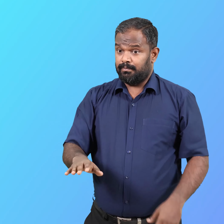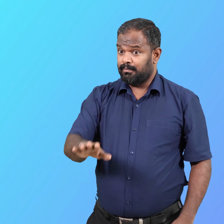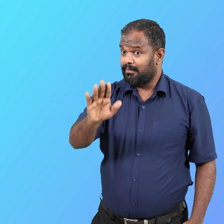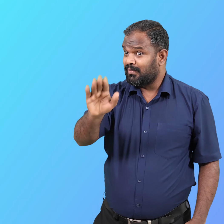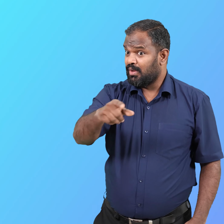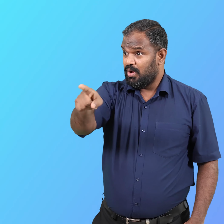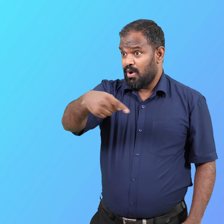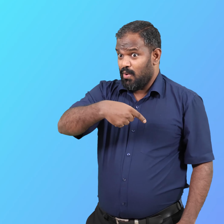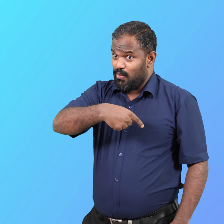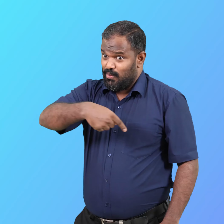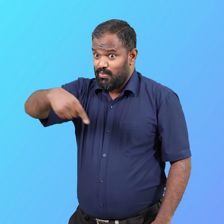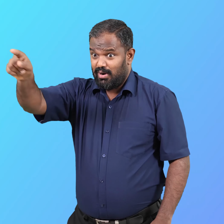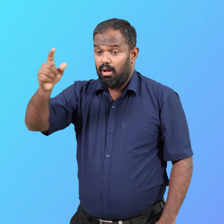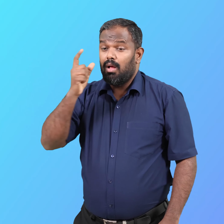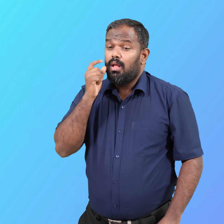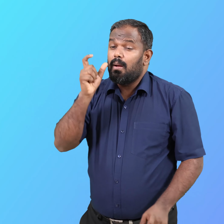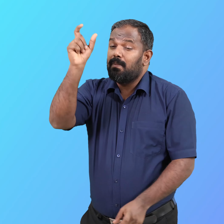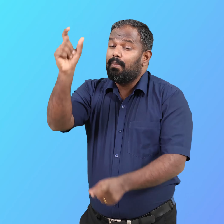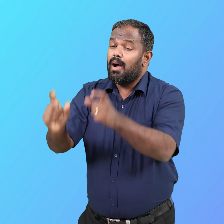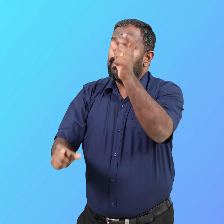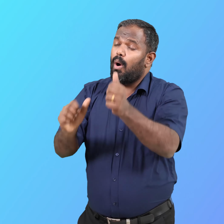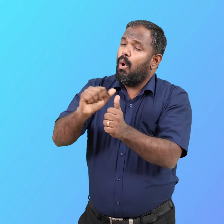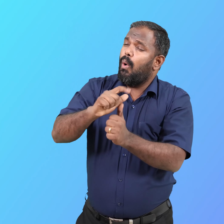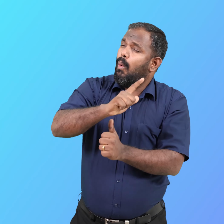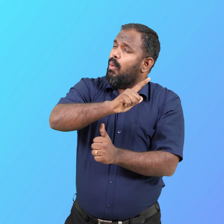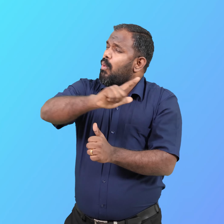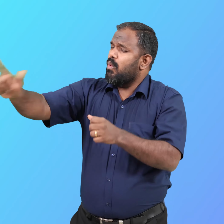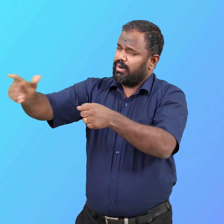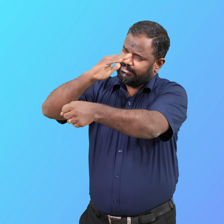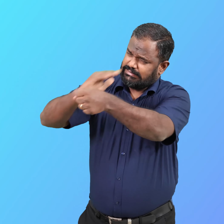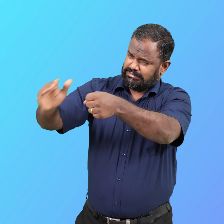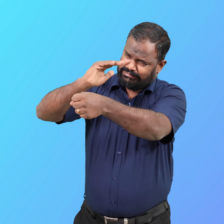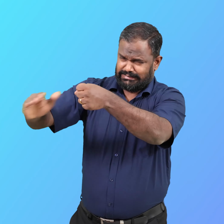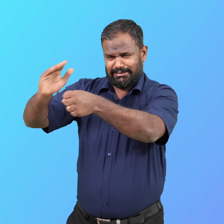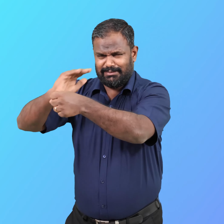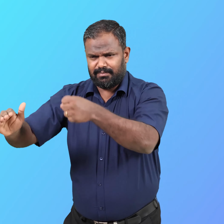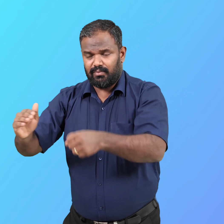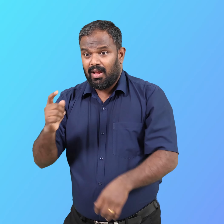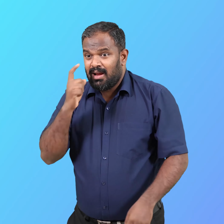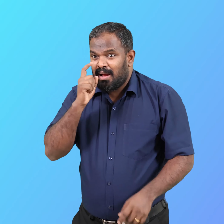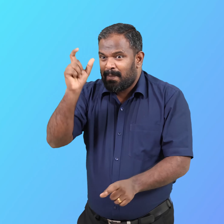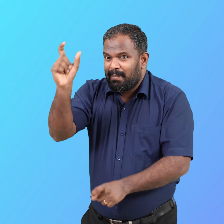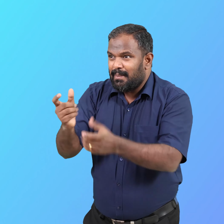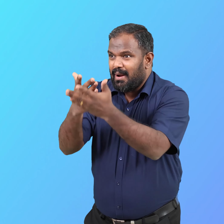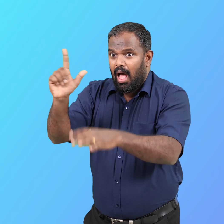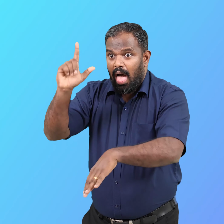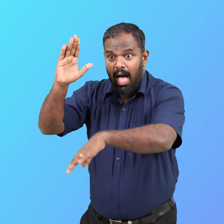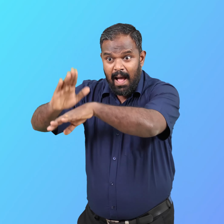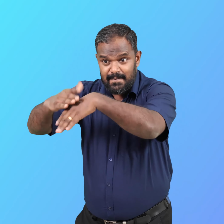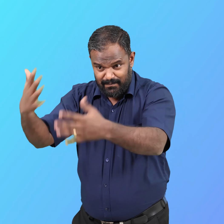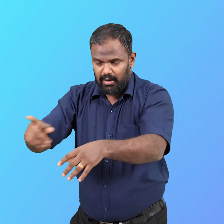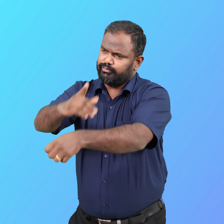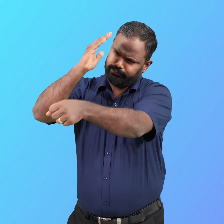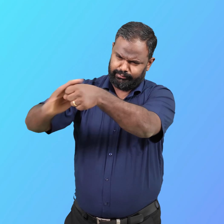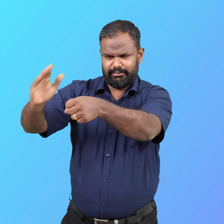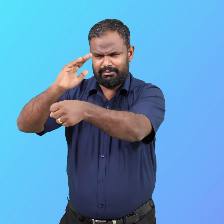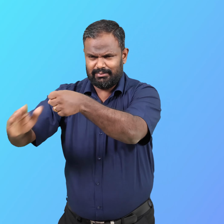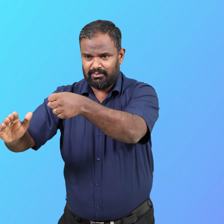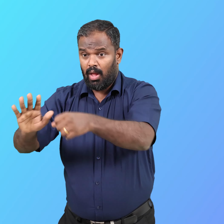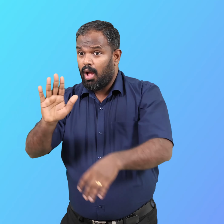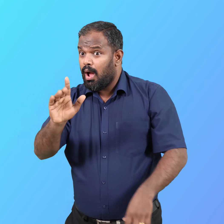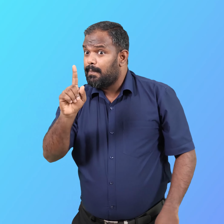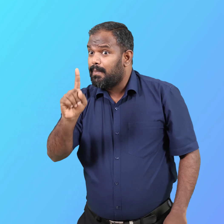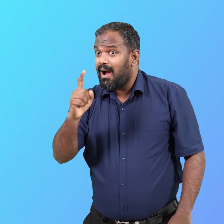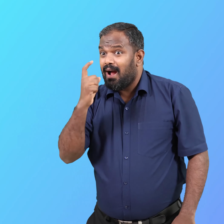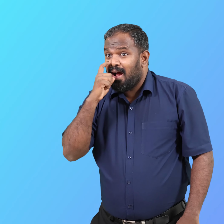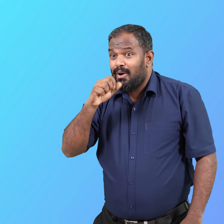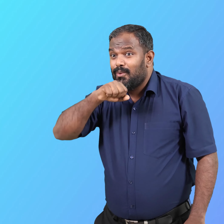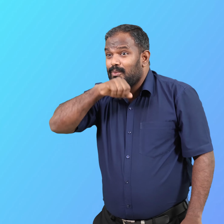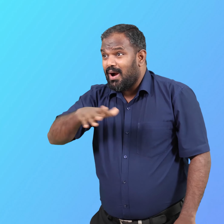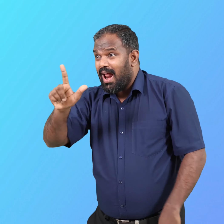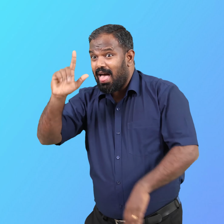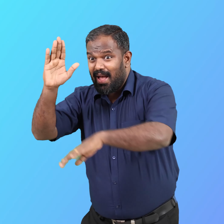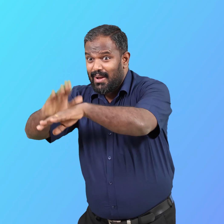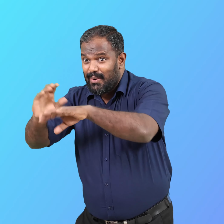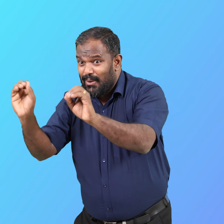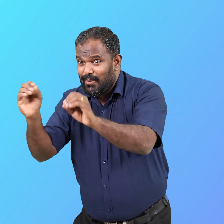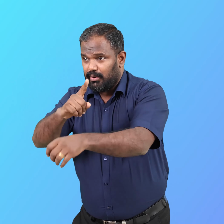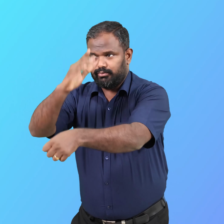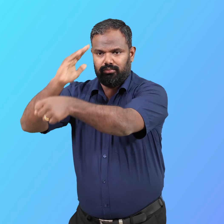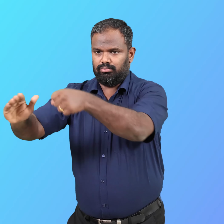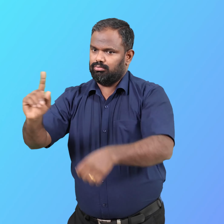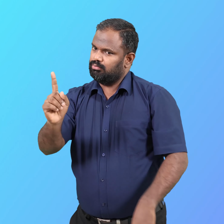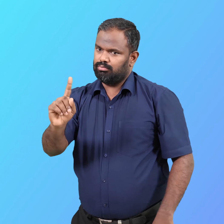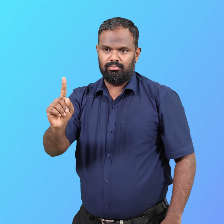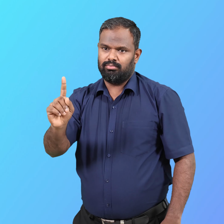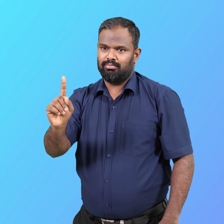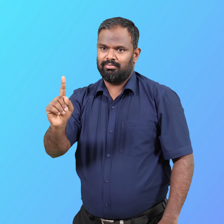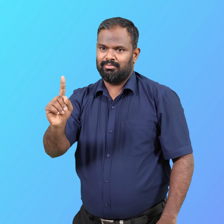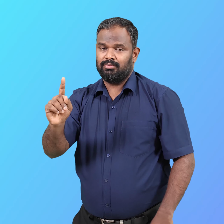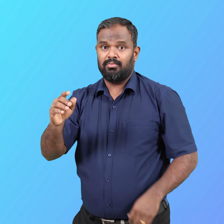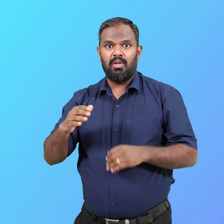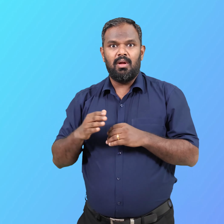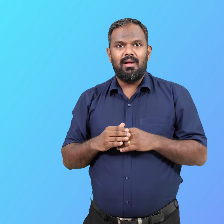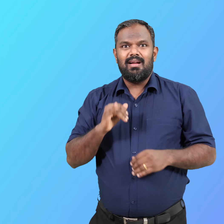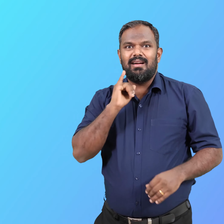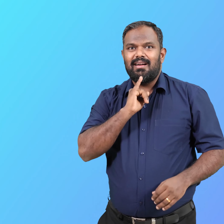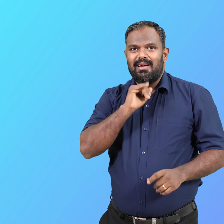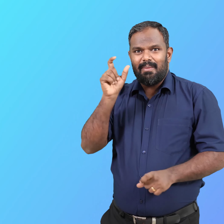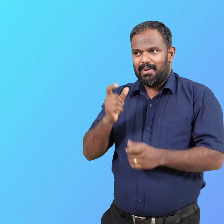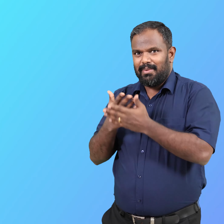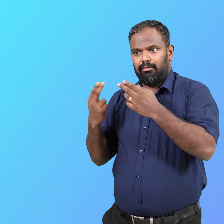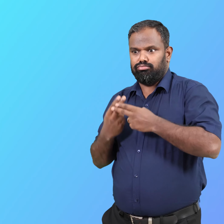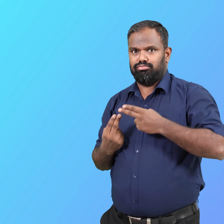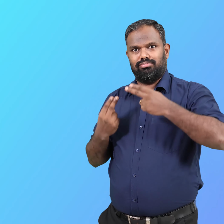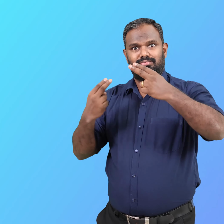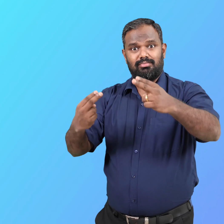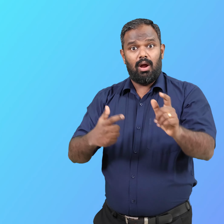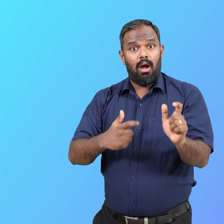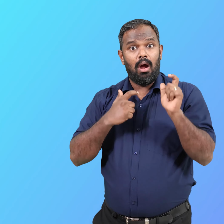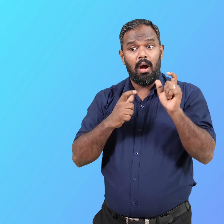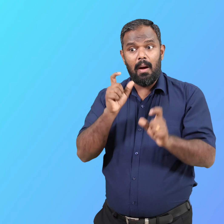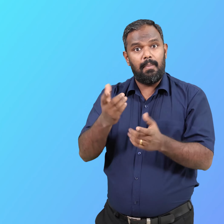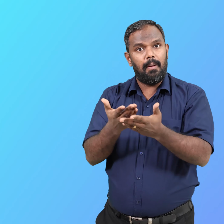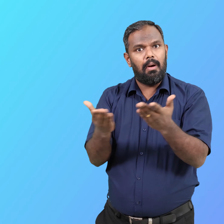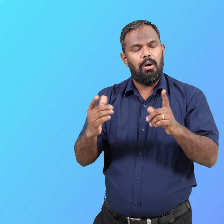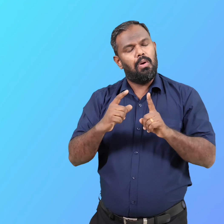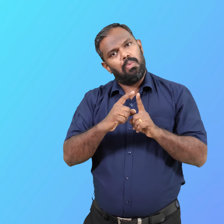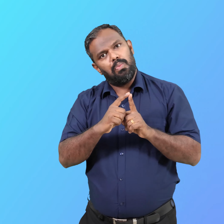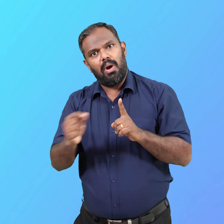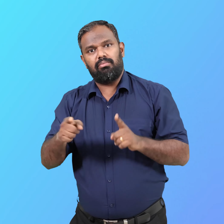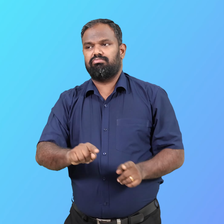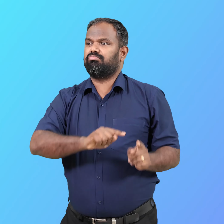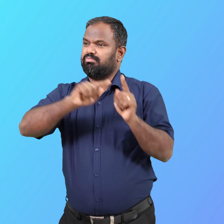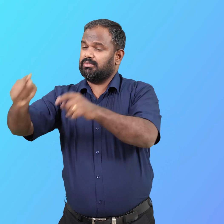You must do this! You must kill every man in Jabesh Gilead and every woman who has had sex with a man. But do not kill any woman who has never had sex with a man.” So the soldiers did these things.